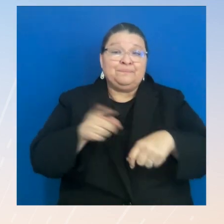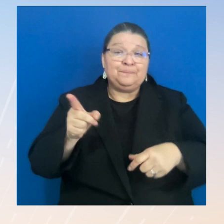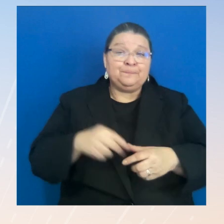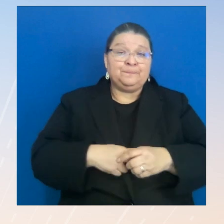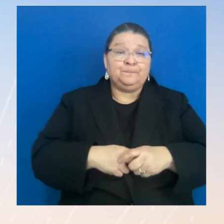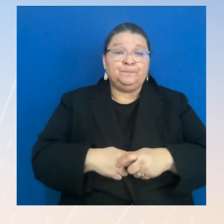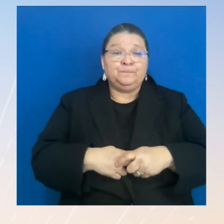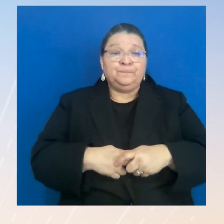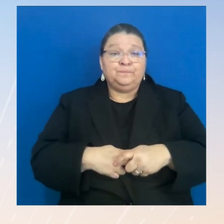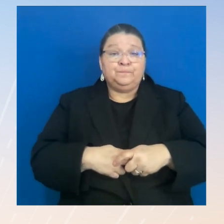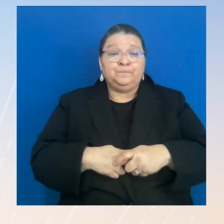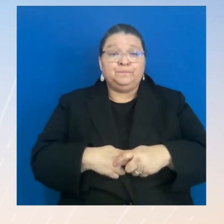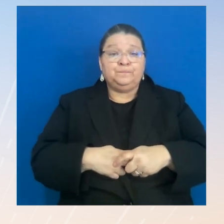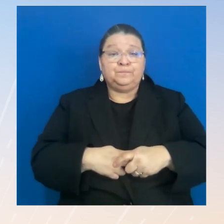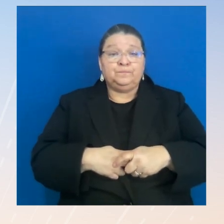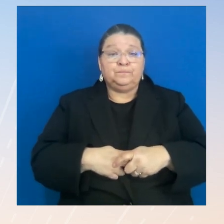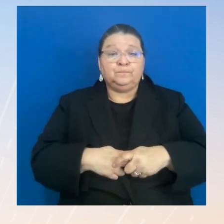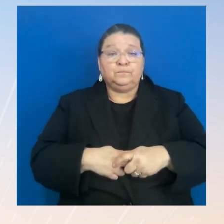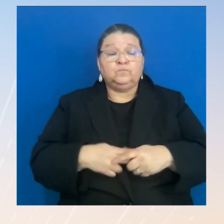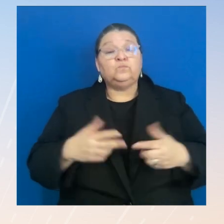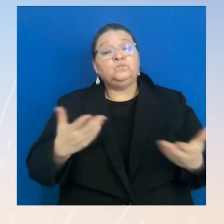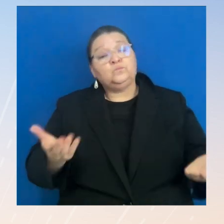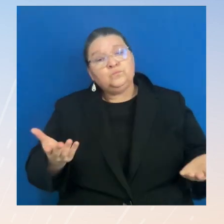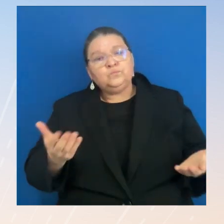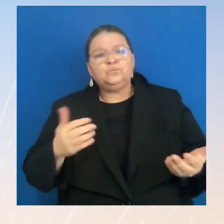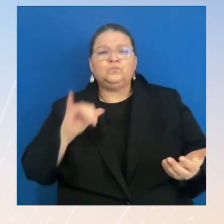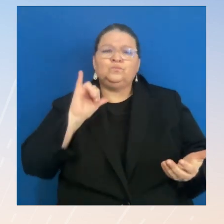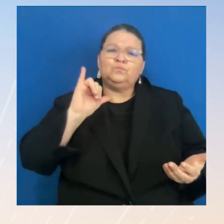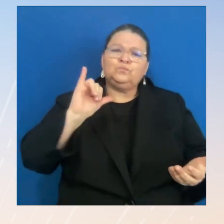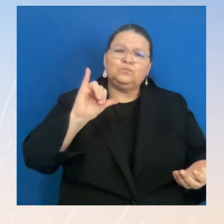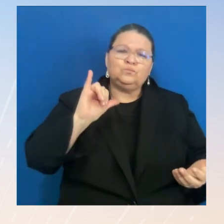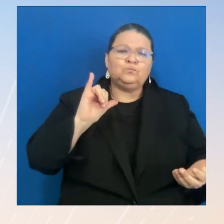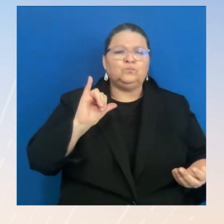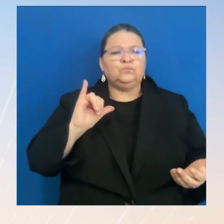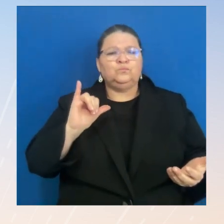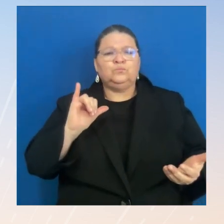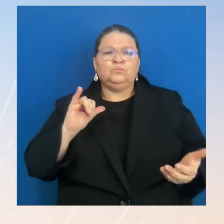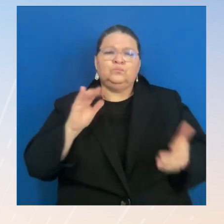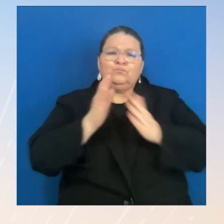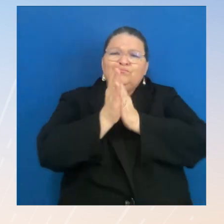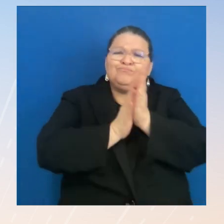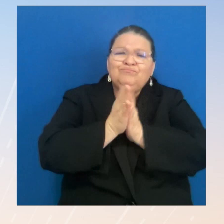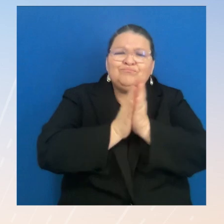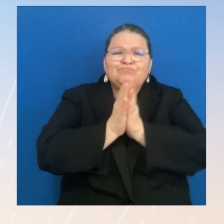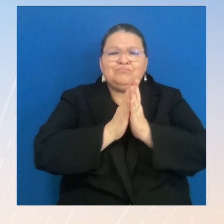and the courage and the bravery of President Zelenskyy, there has been support for expediting the delivery